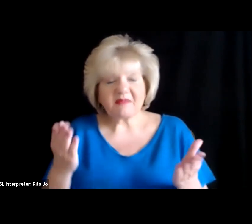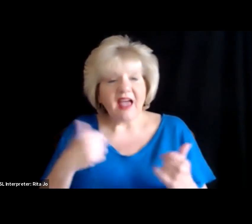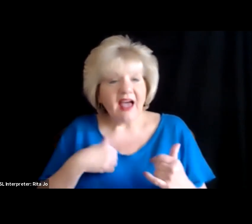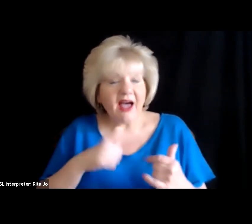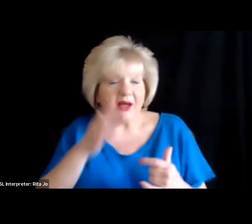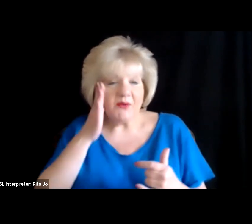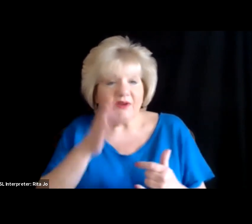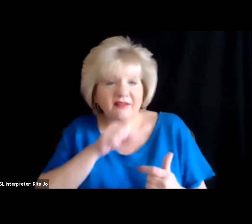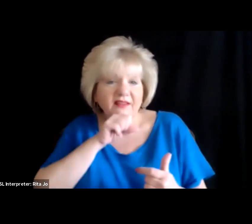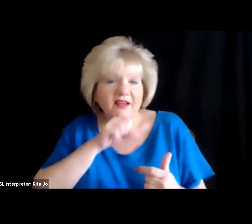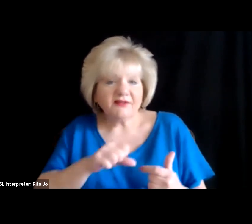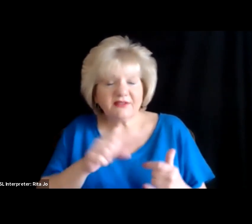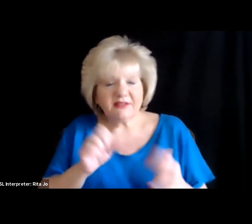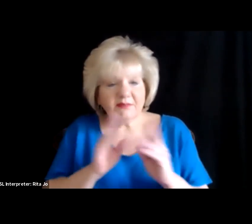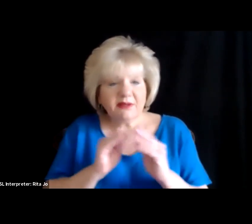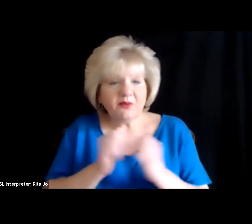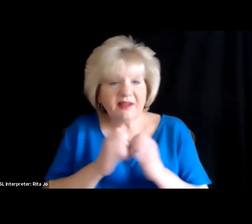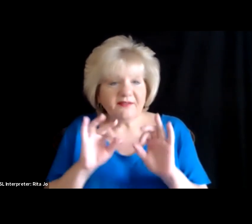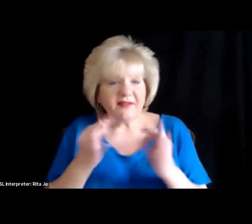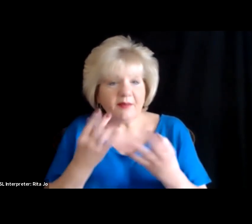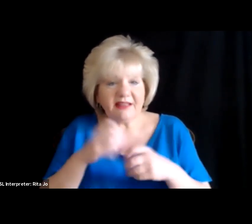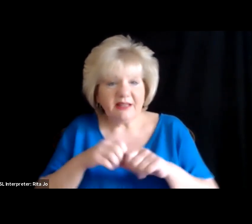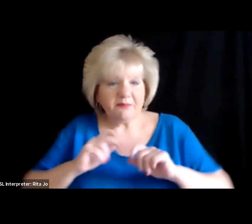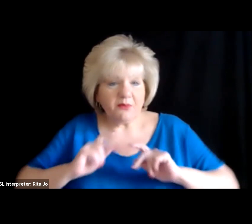families in person. And as we know, it's been a really